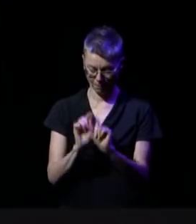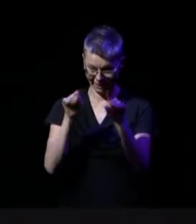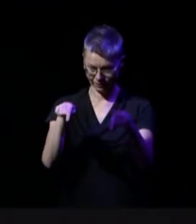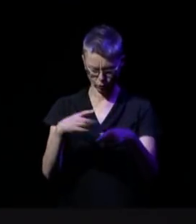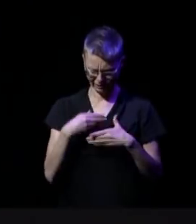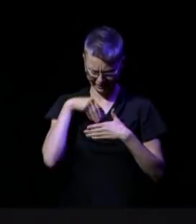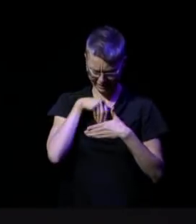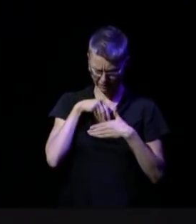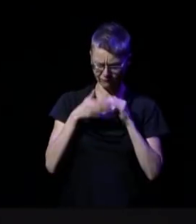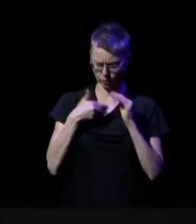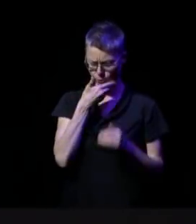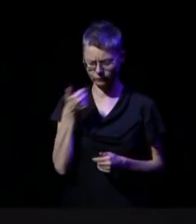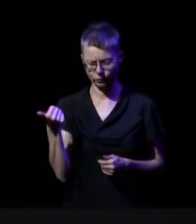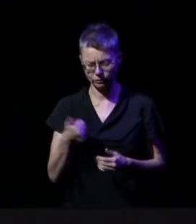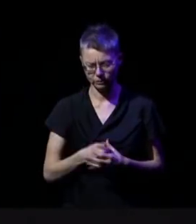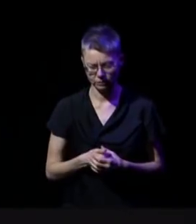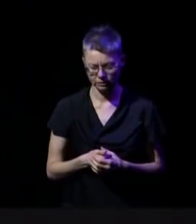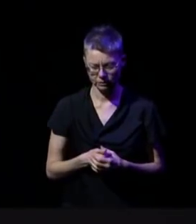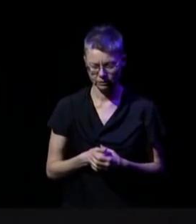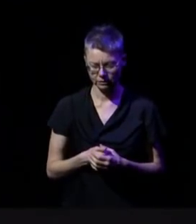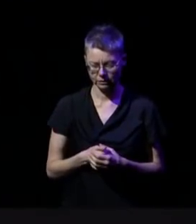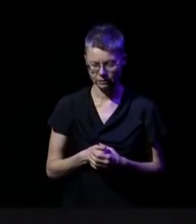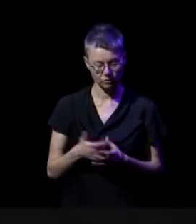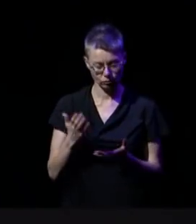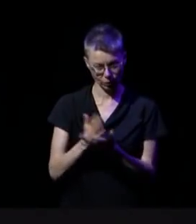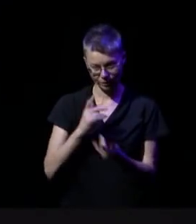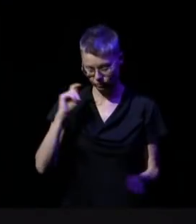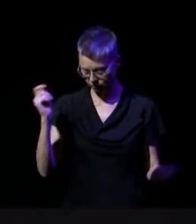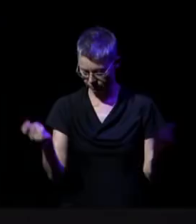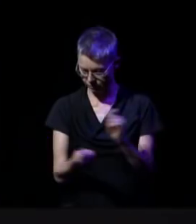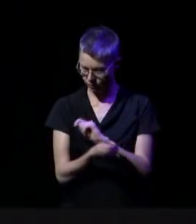So this is really a turn, we have to reclaim this mechanism